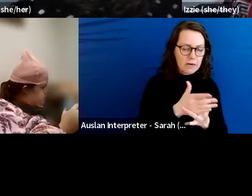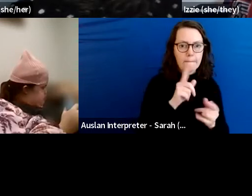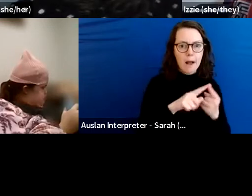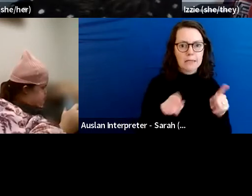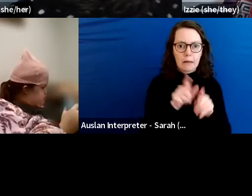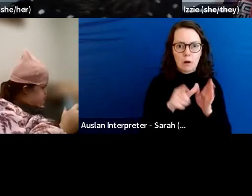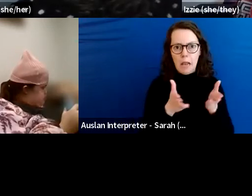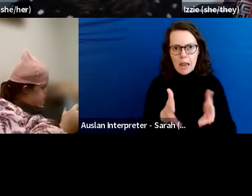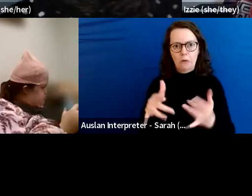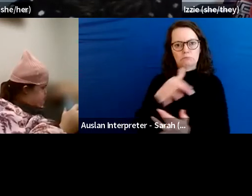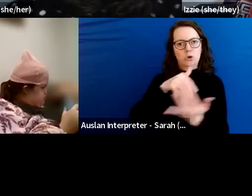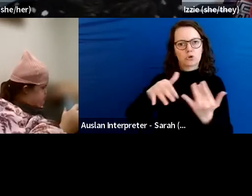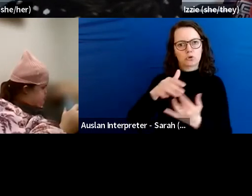children to be children.